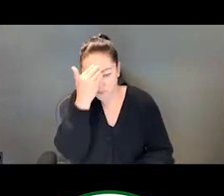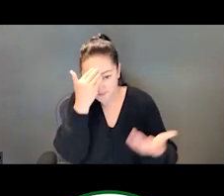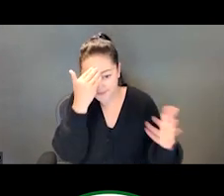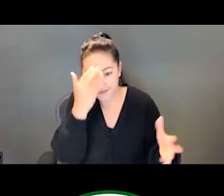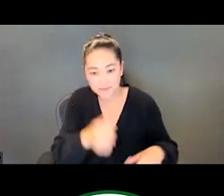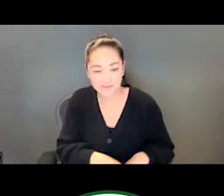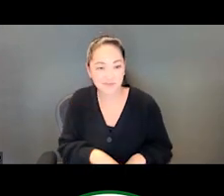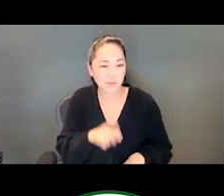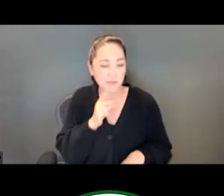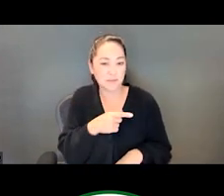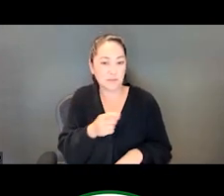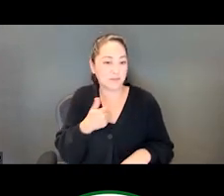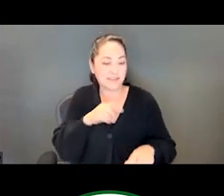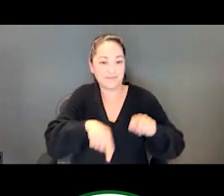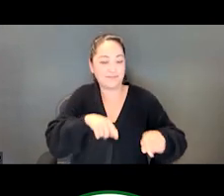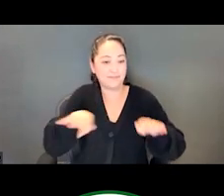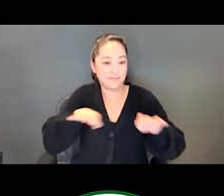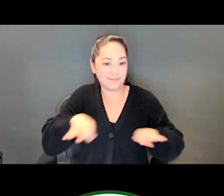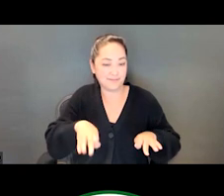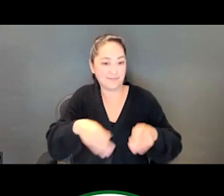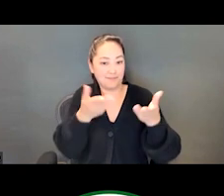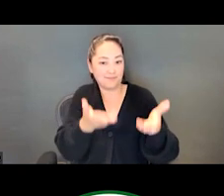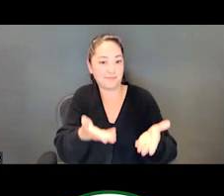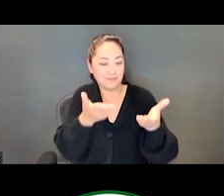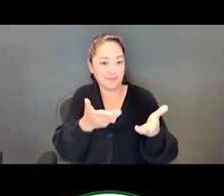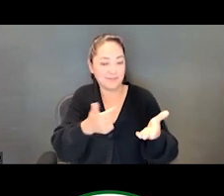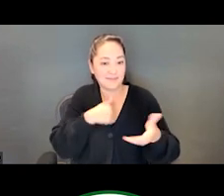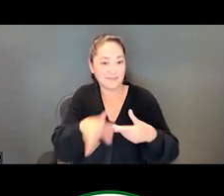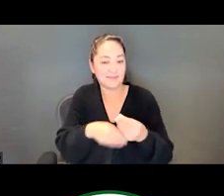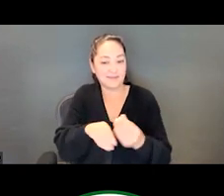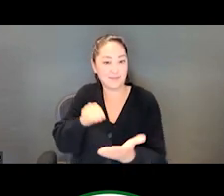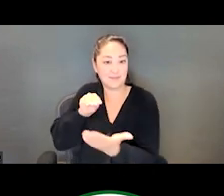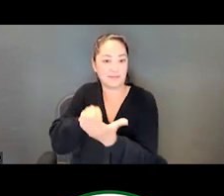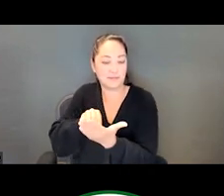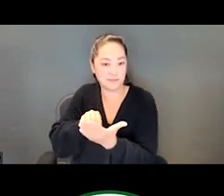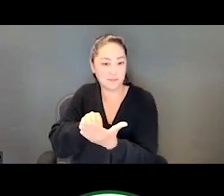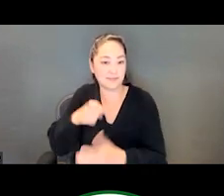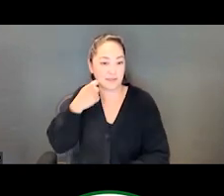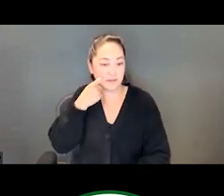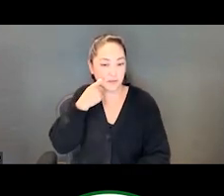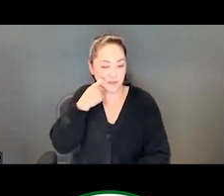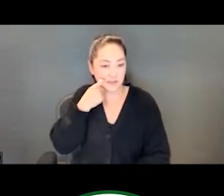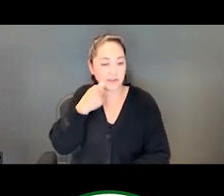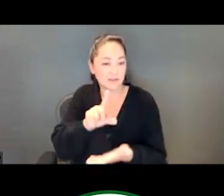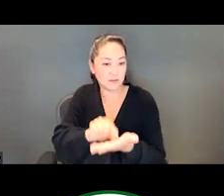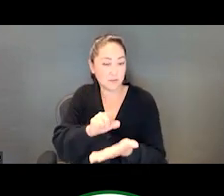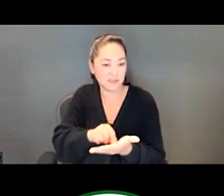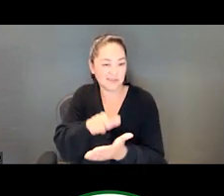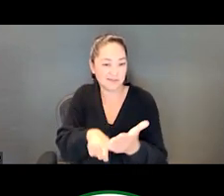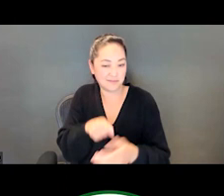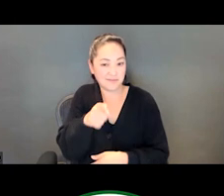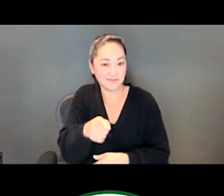Here I have the one that we put in our last publication back in 2,021 and basically it